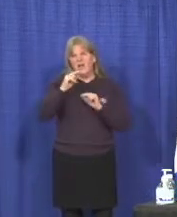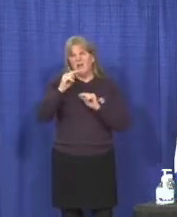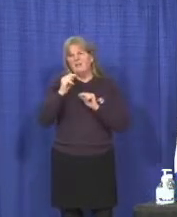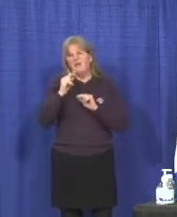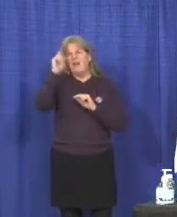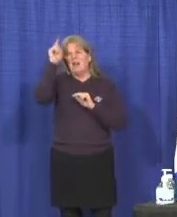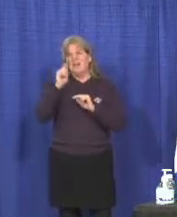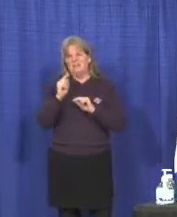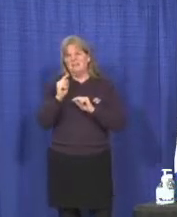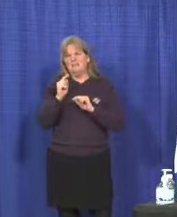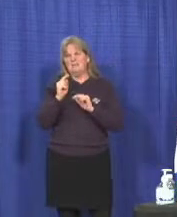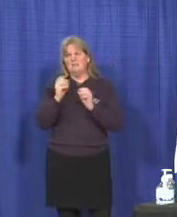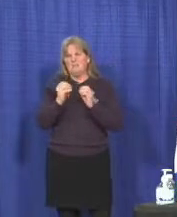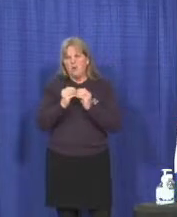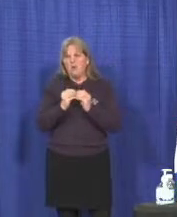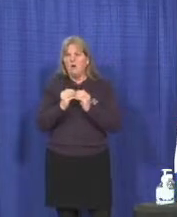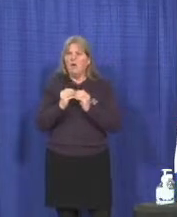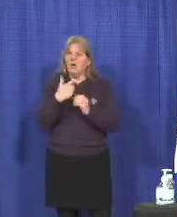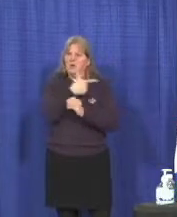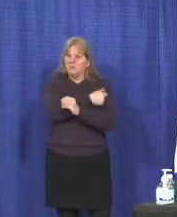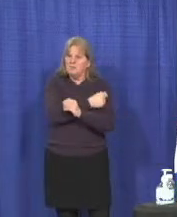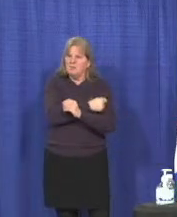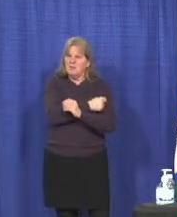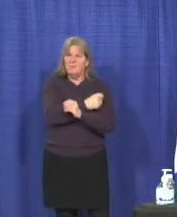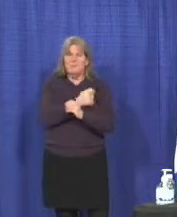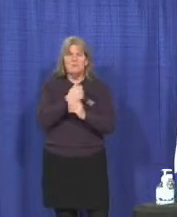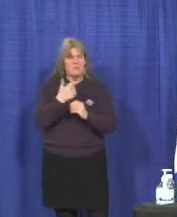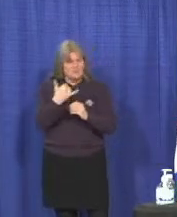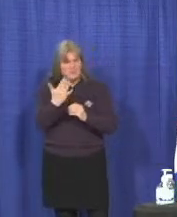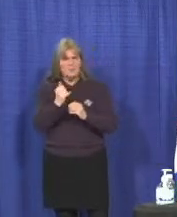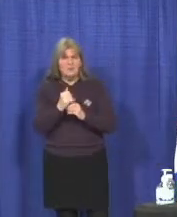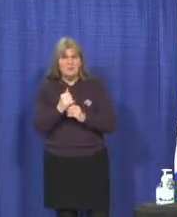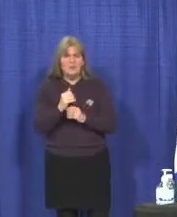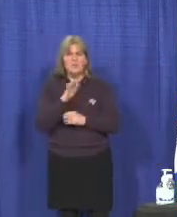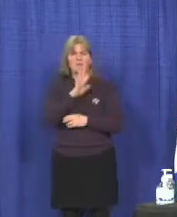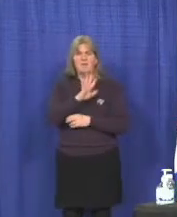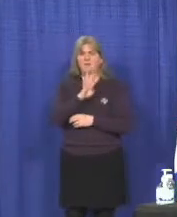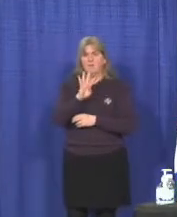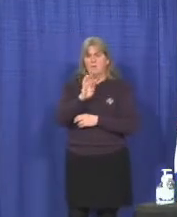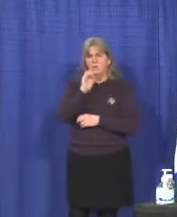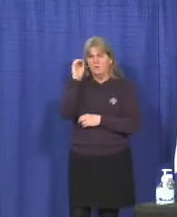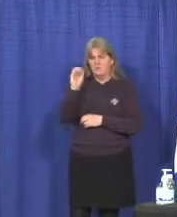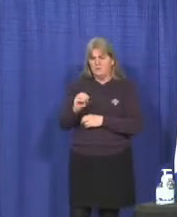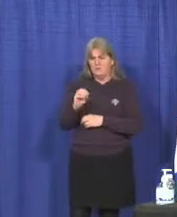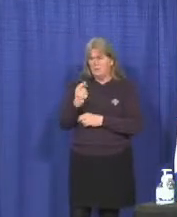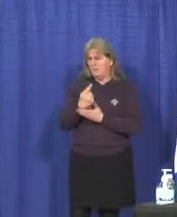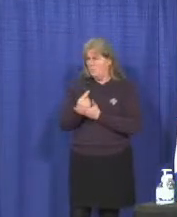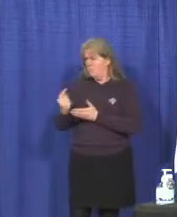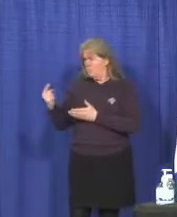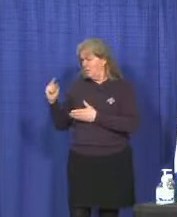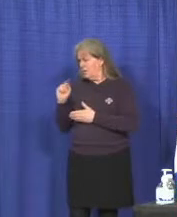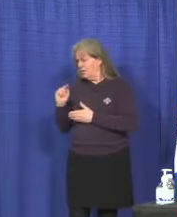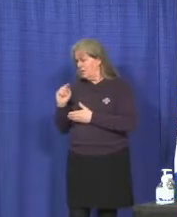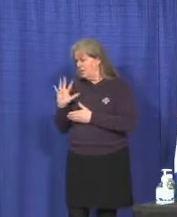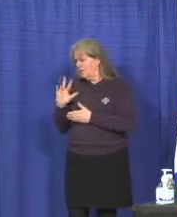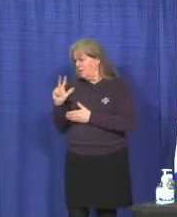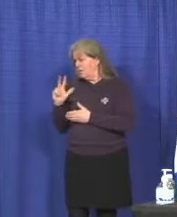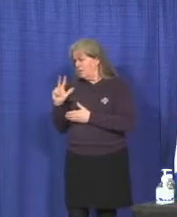progress. You now see 54 percent, and the